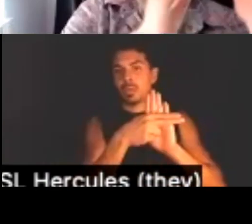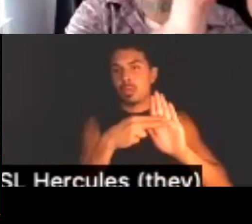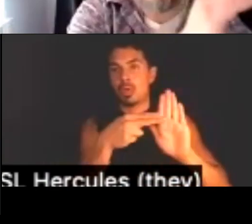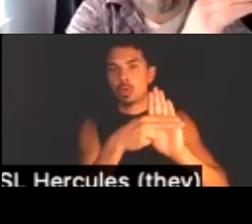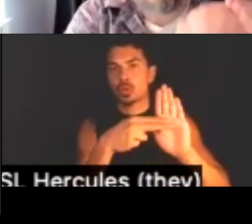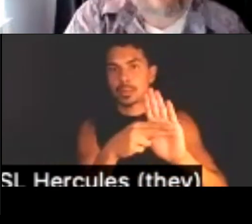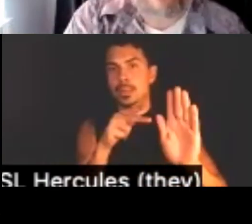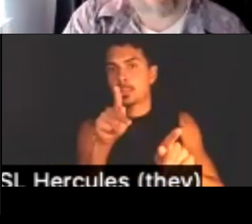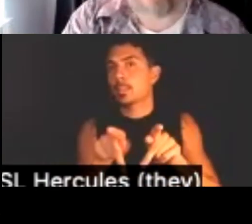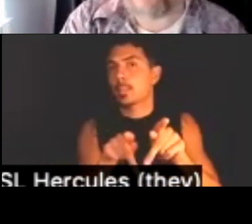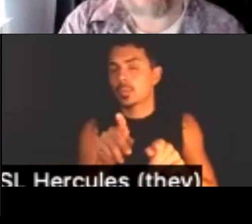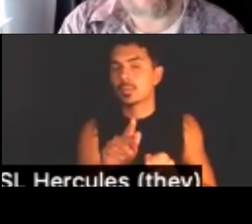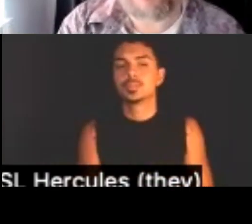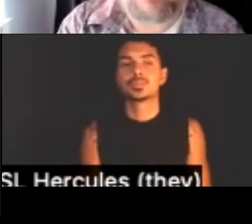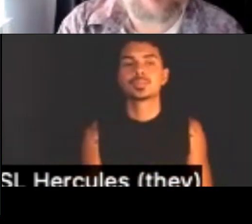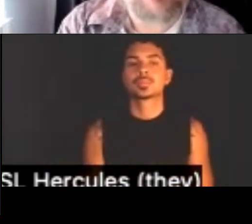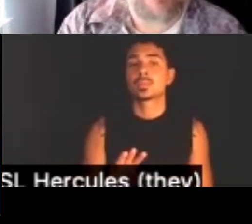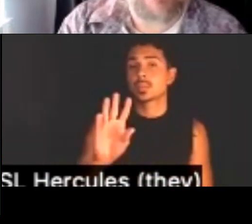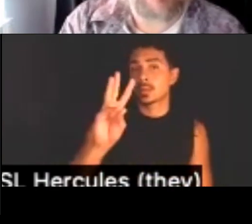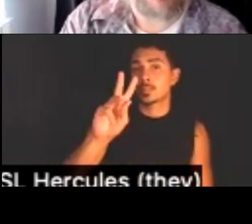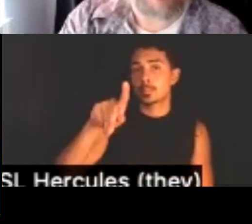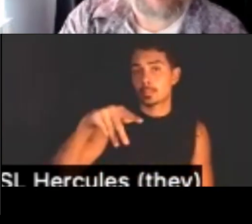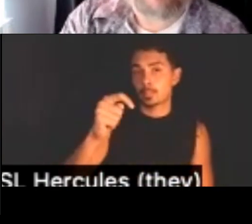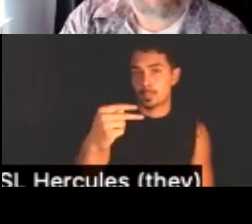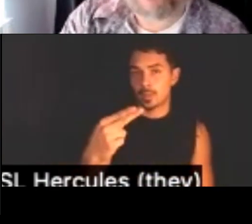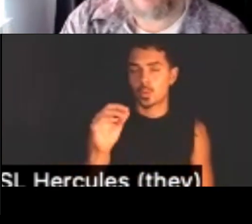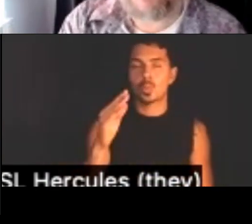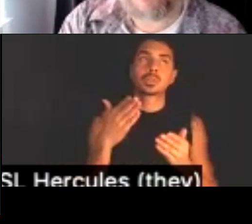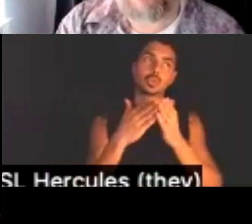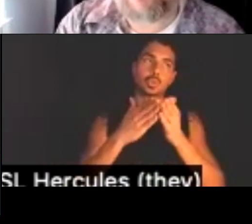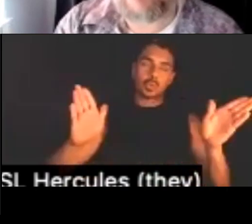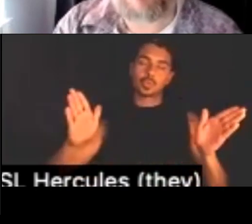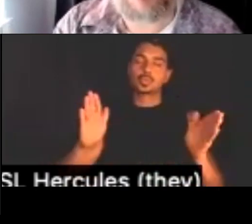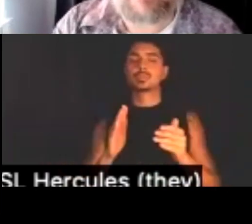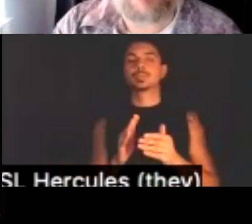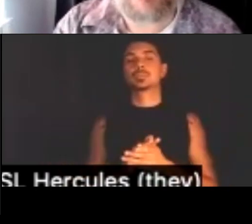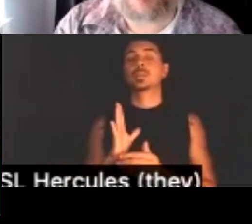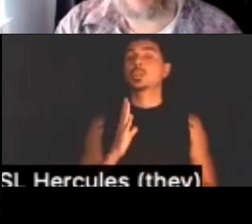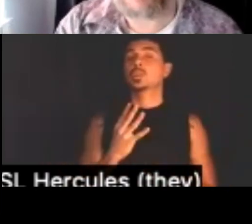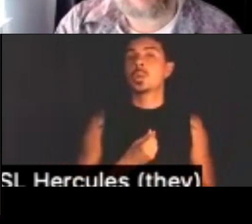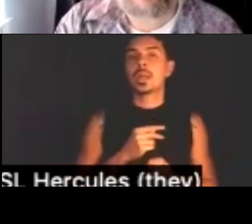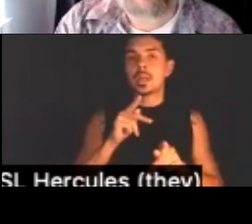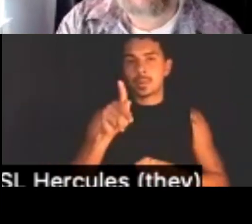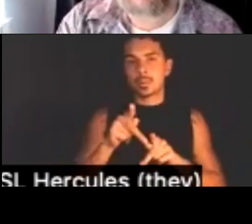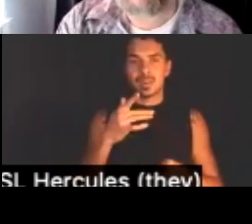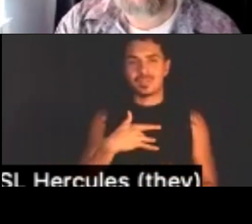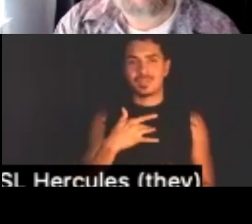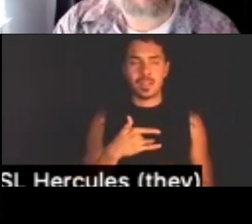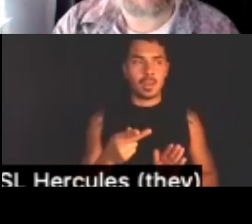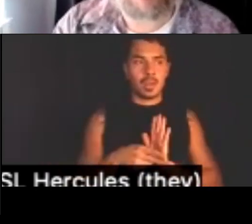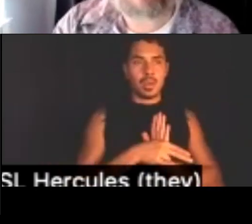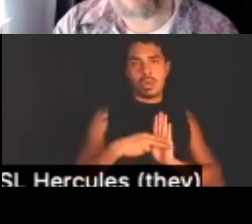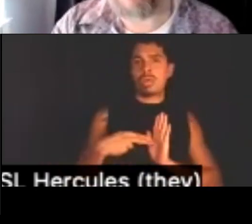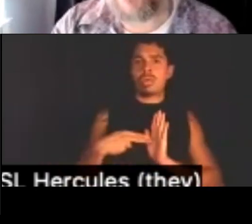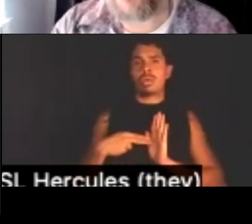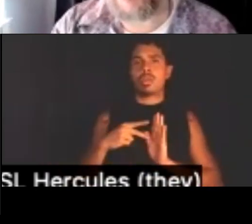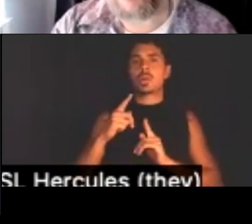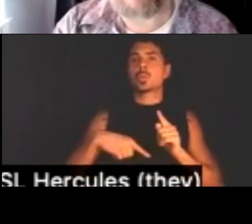either with WPATH or just in general is that trans people feel pathologized when a therapist might be approaching